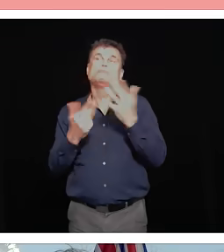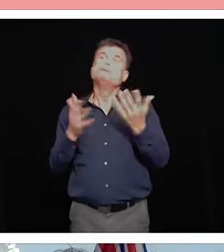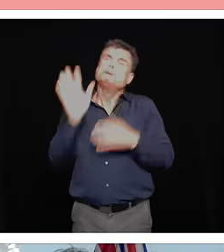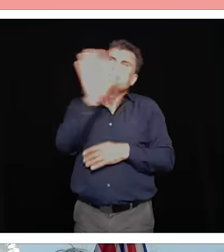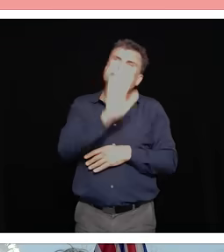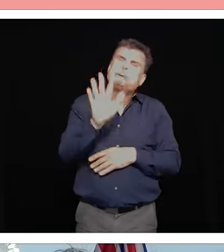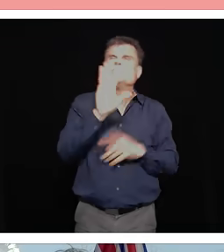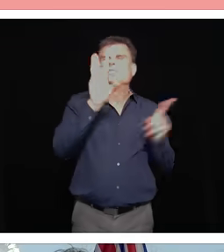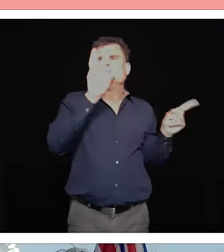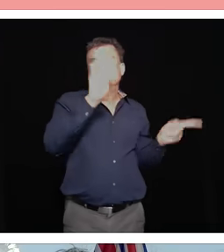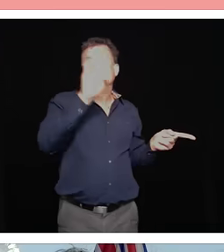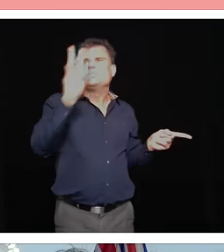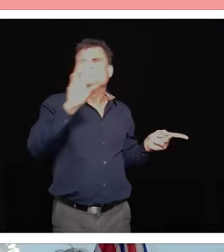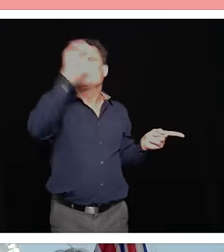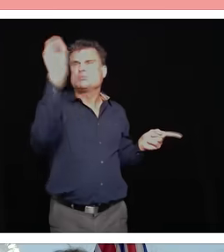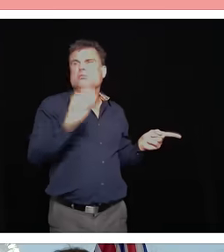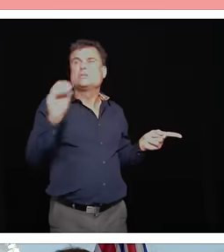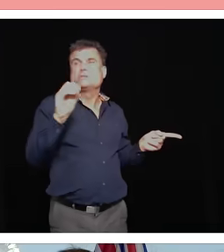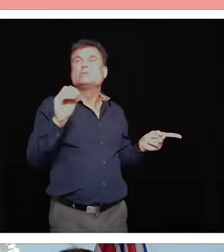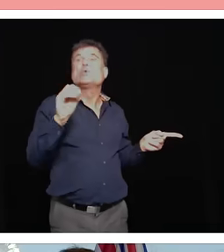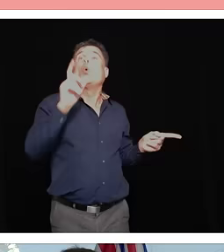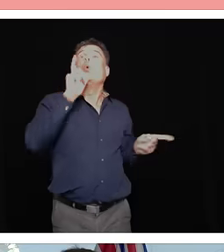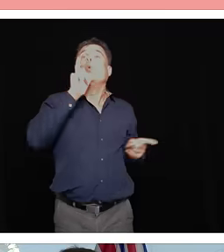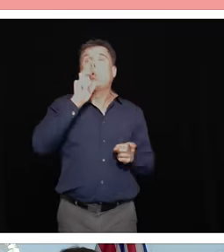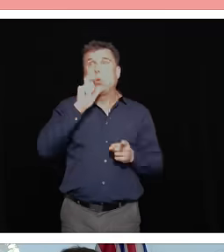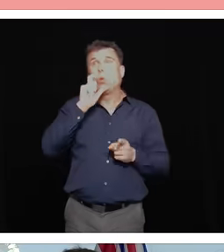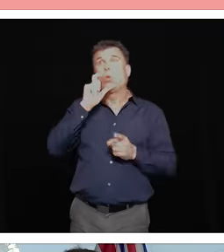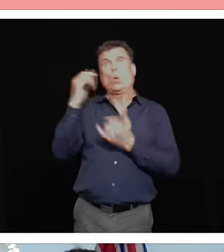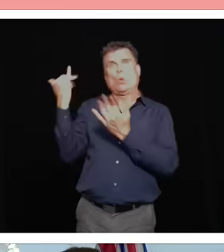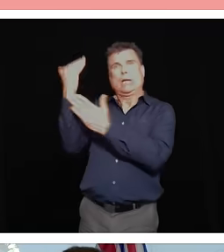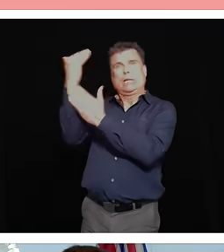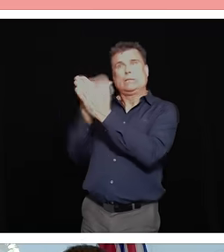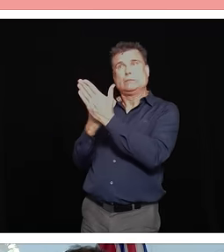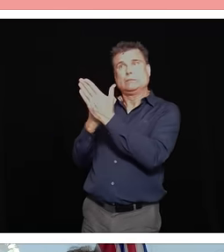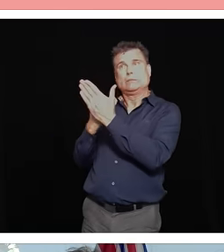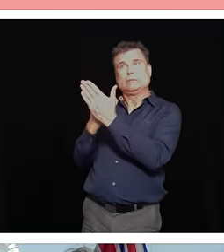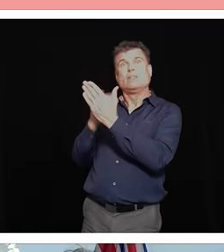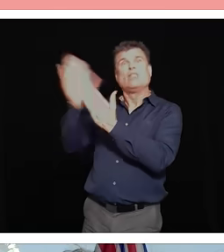Because grandparents we know or more vulnerable to severe illness and we need to keep this